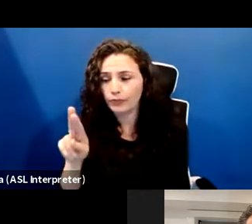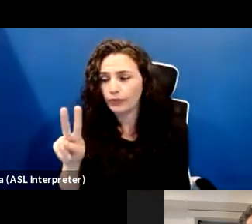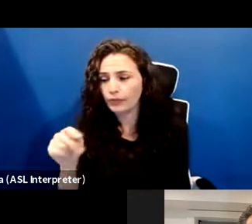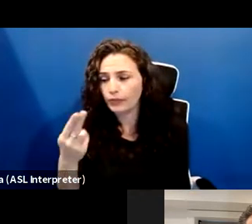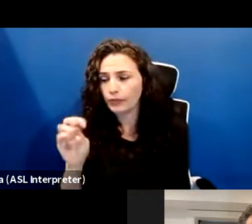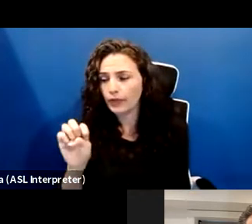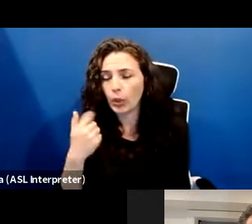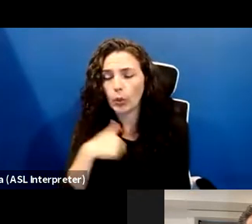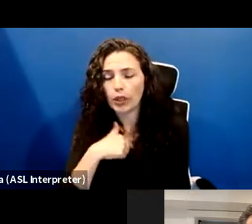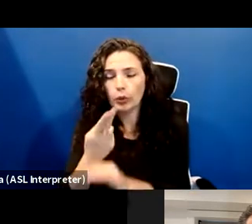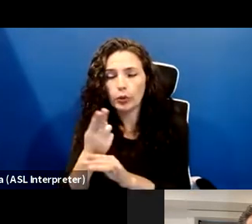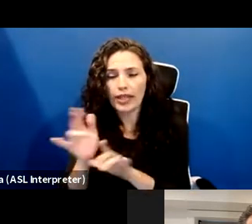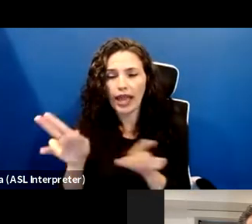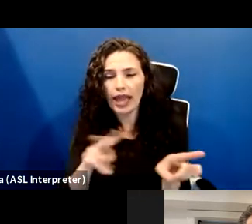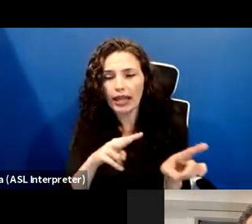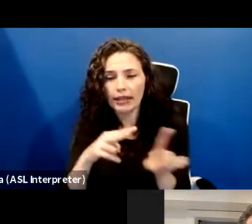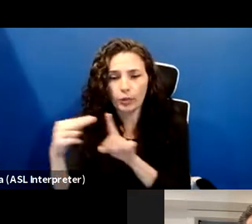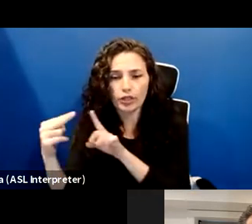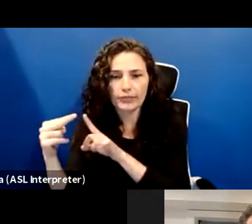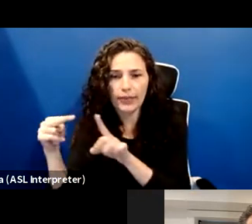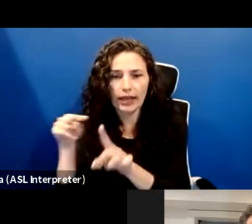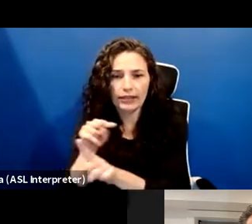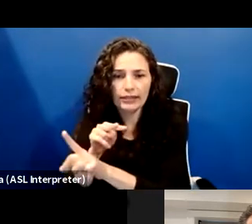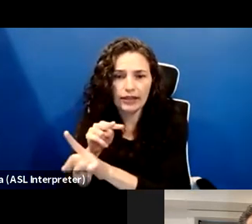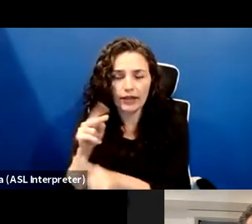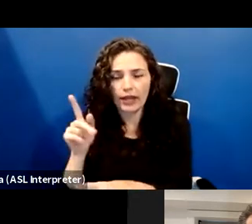So it always had to be part of the propelling of the story,